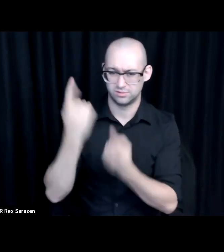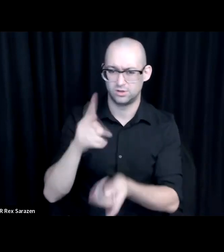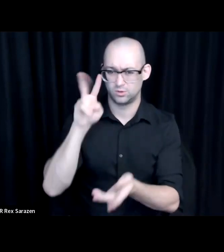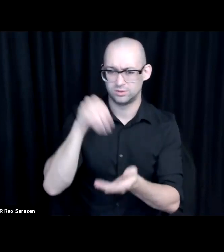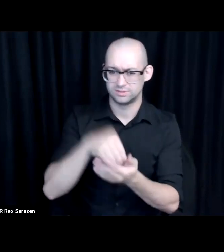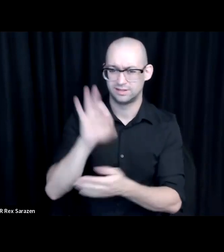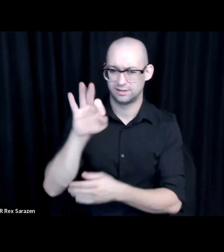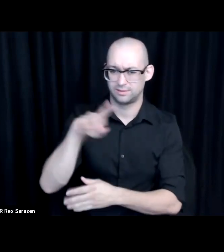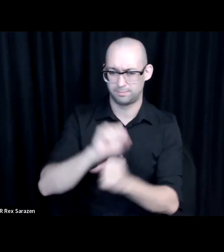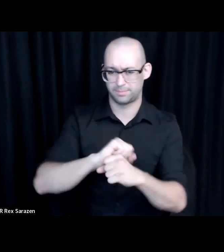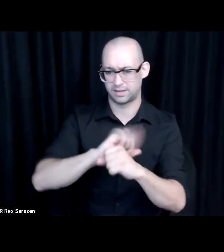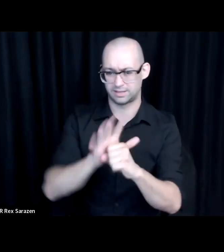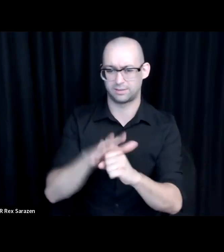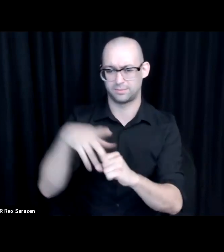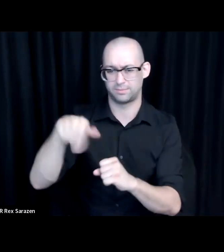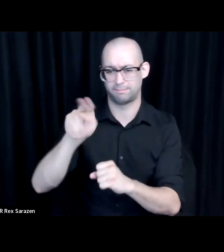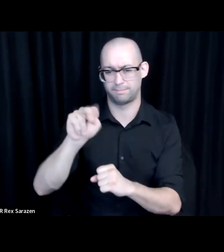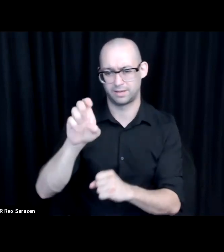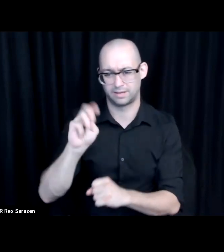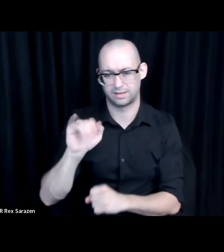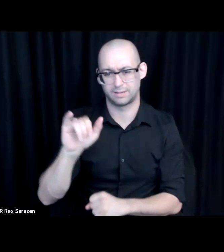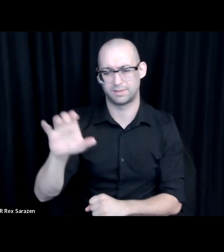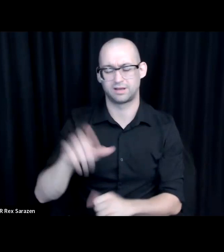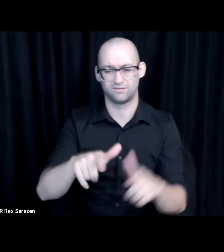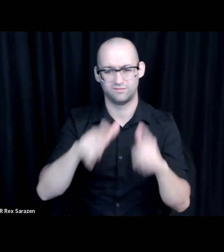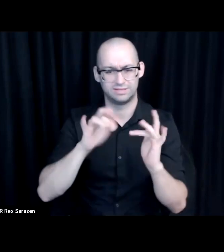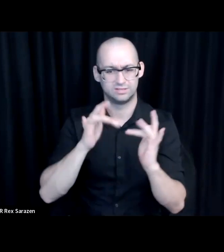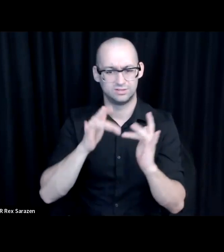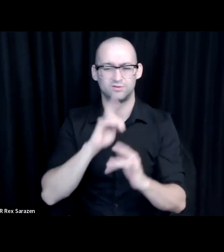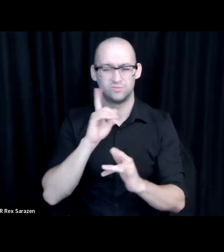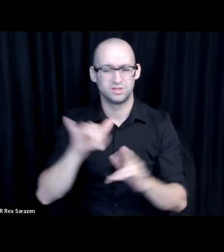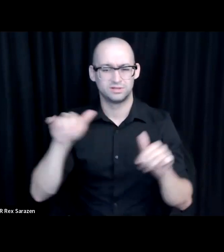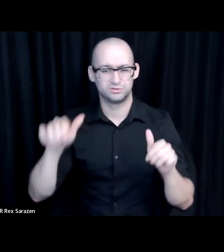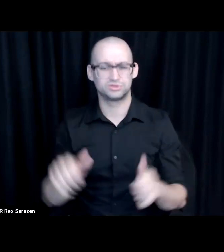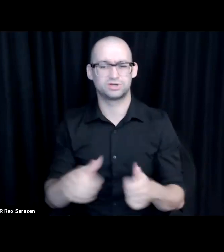inequities in energy and broadband deployment have severely challenged the ability for some Tribes to